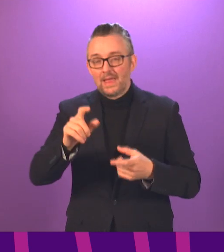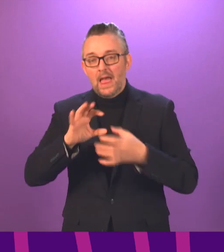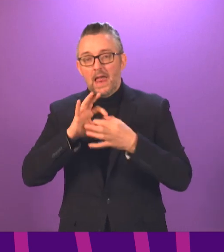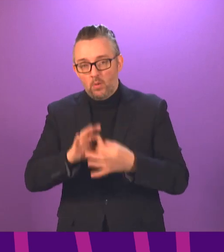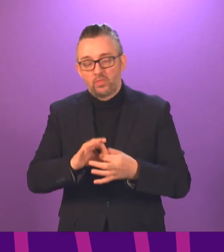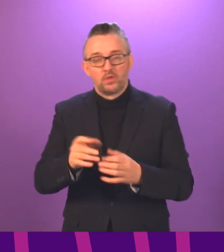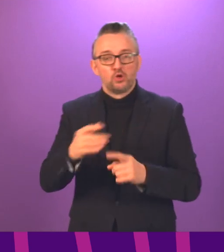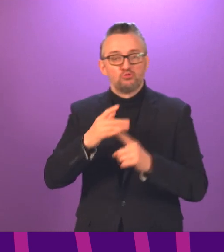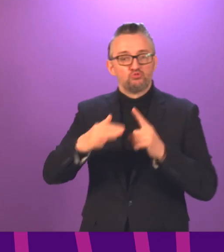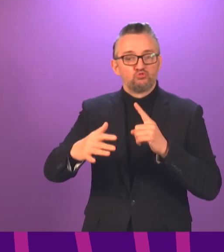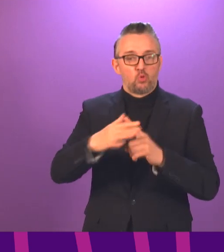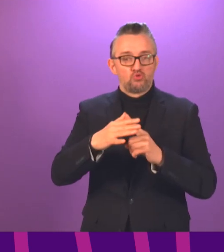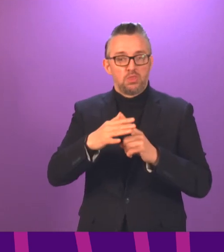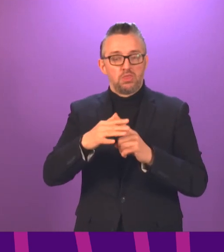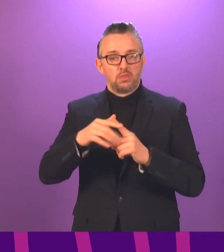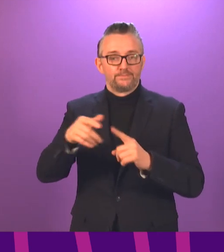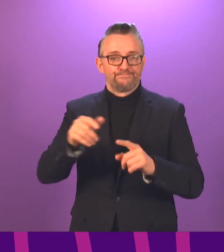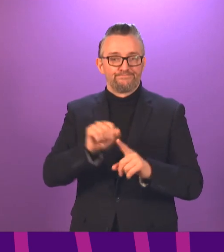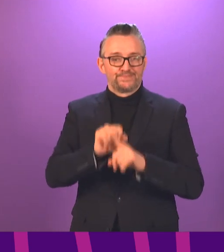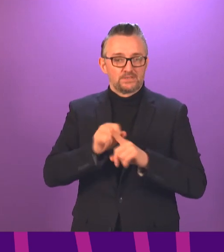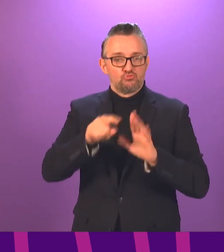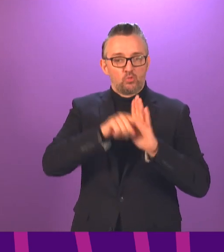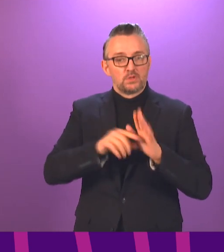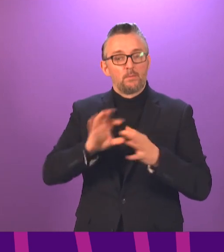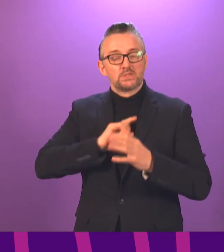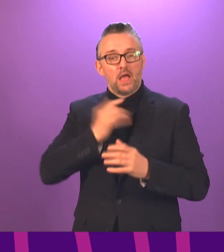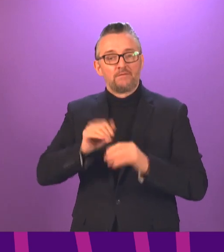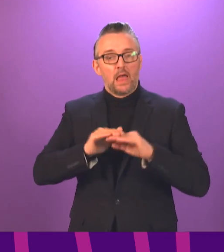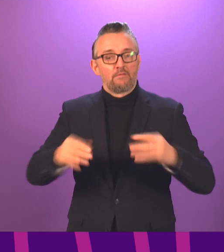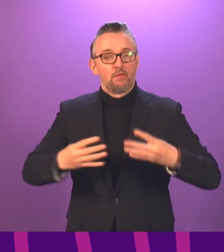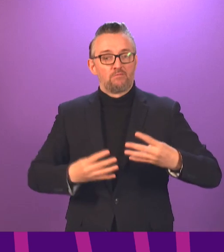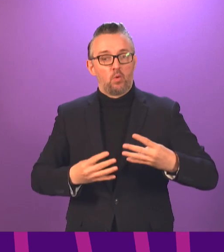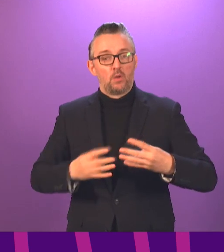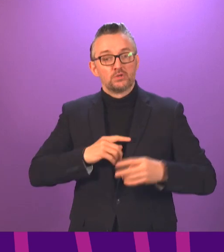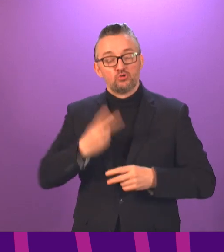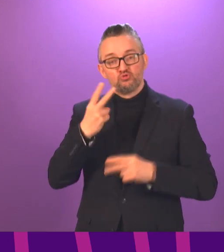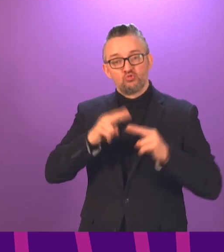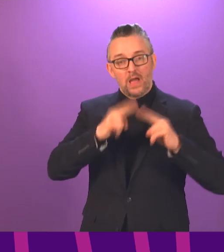in level 4 areas easing to allow up to four people from two different households to meet outdoors.